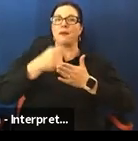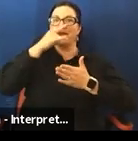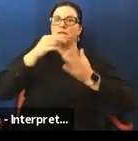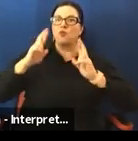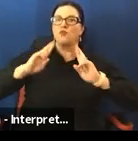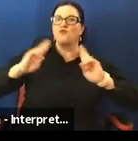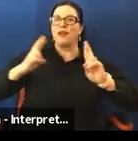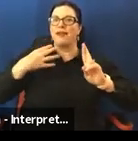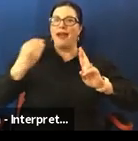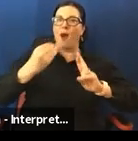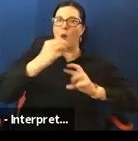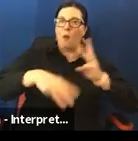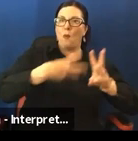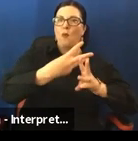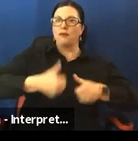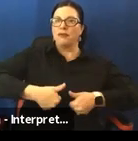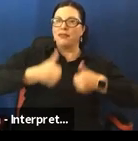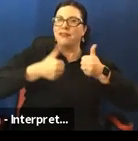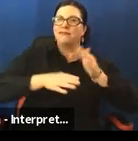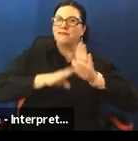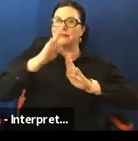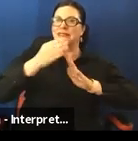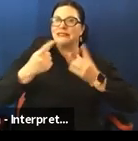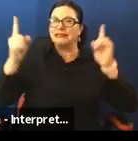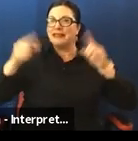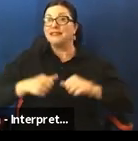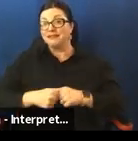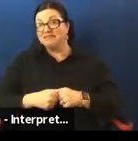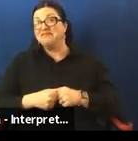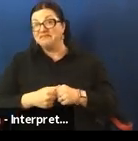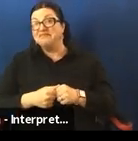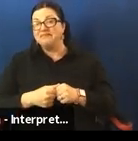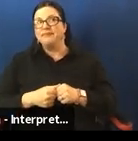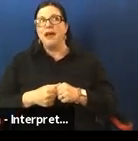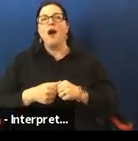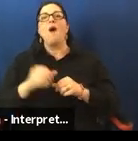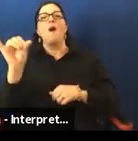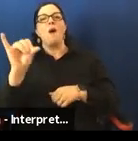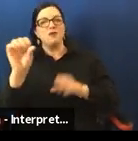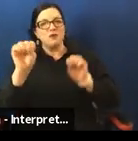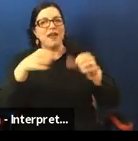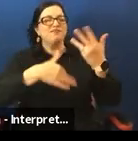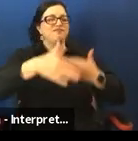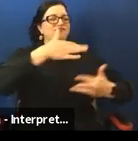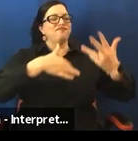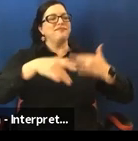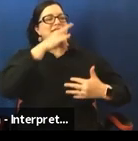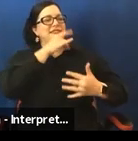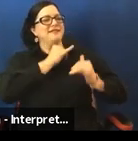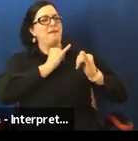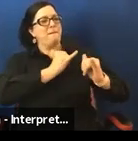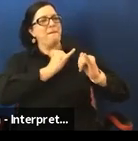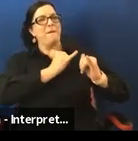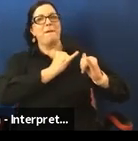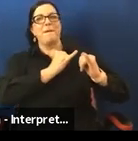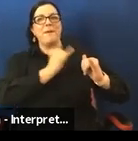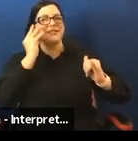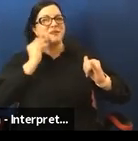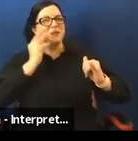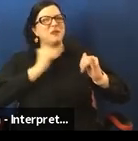Jason Williams: Super, super important and it's other kids that they can see that they've experienced the same kinds of things they can get again build connections to people and other youth.